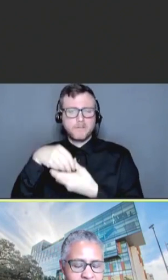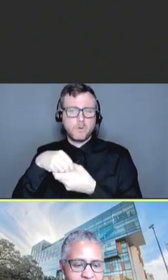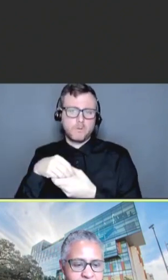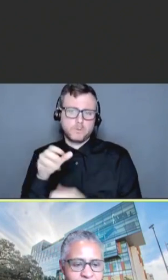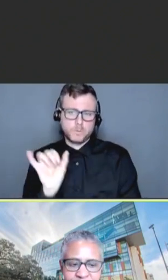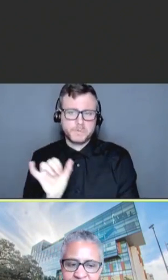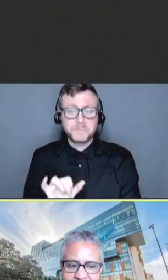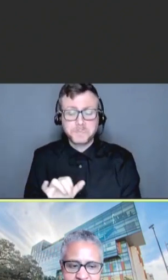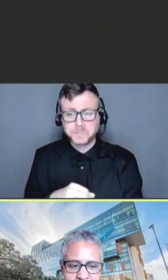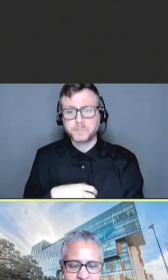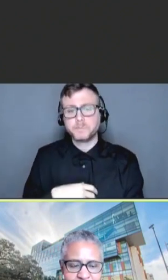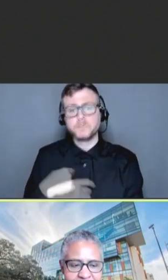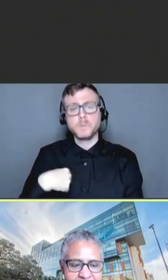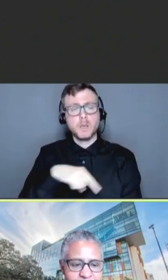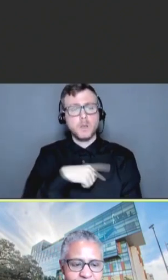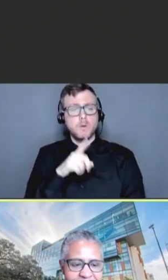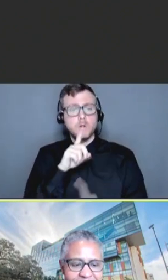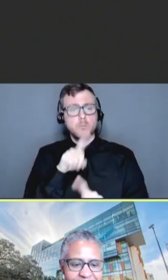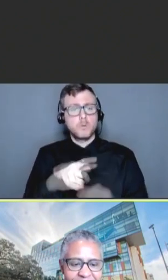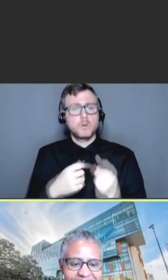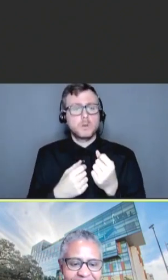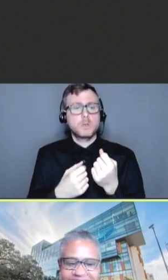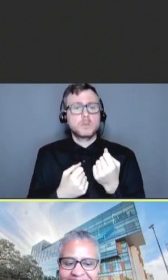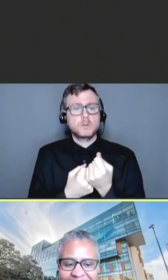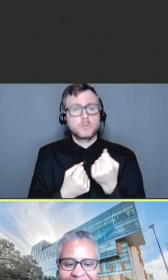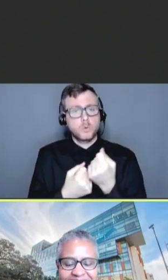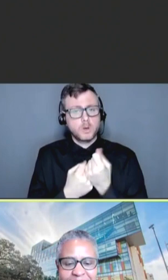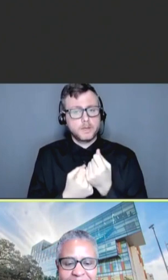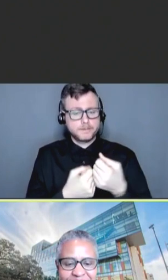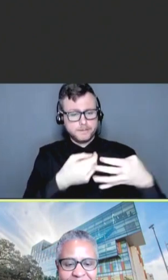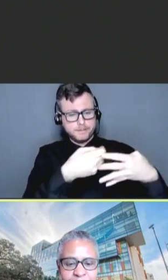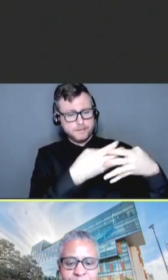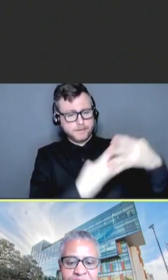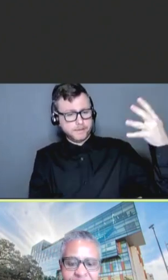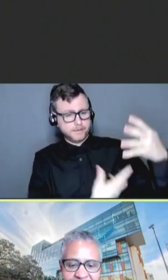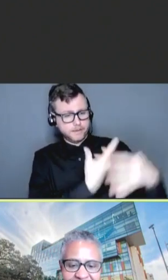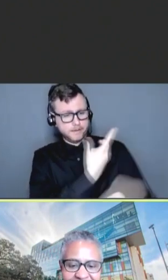Our reports also supposed to include a list of vaccination innovation priorities,